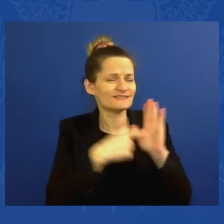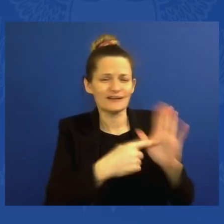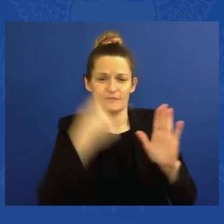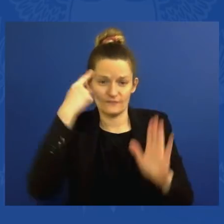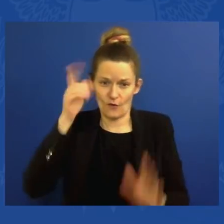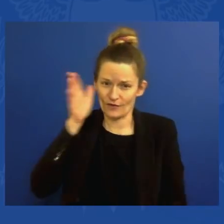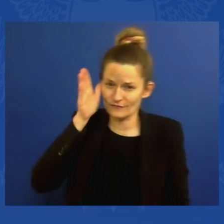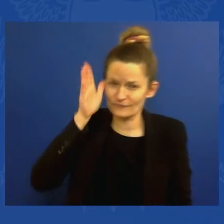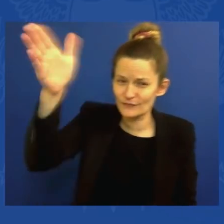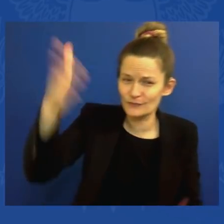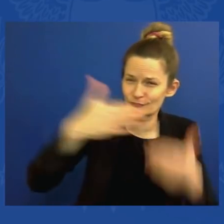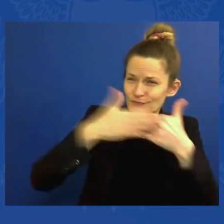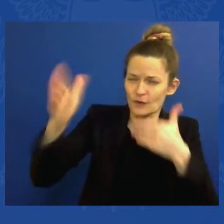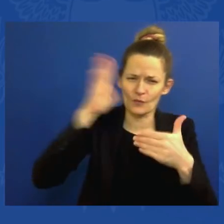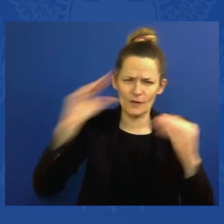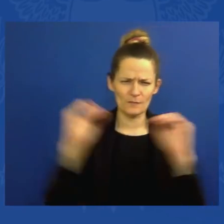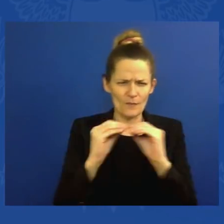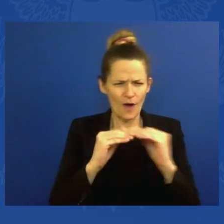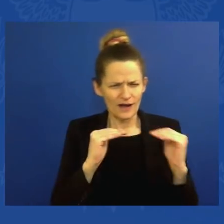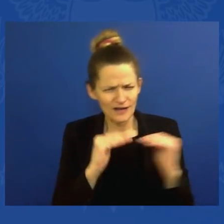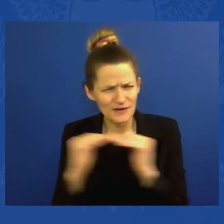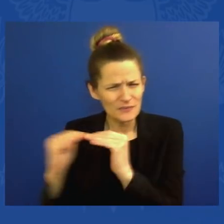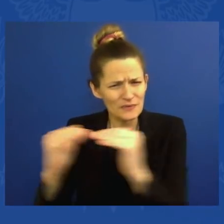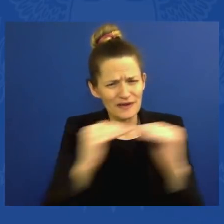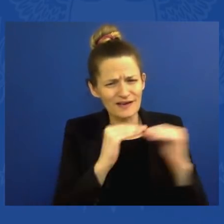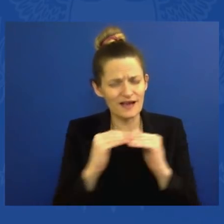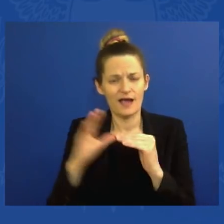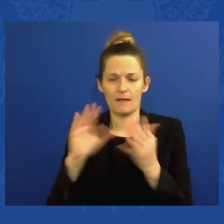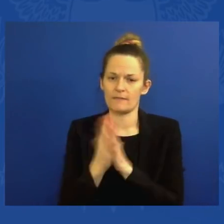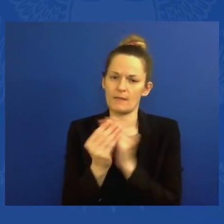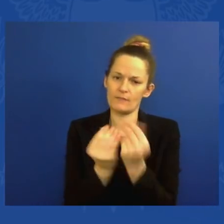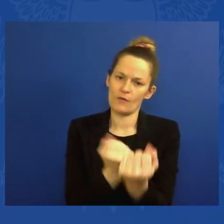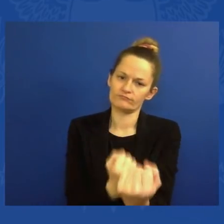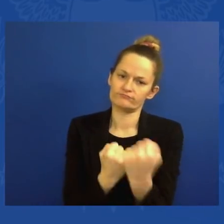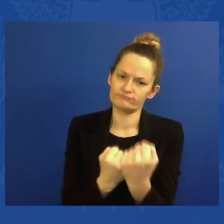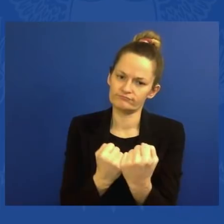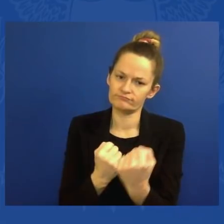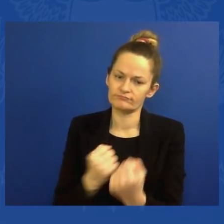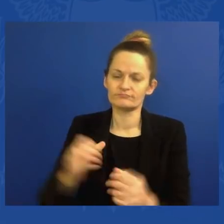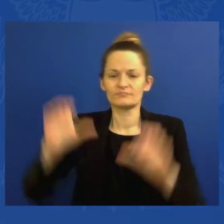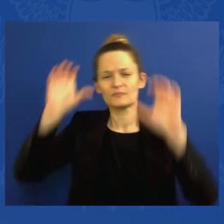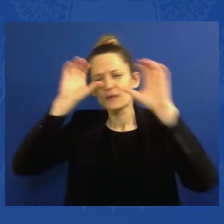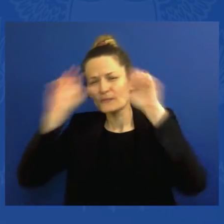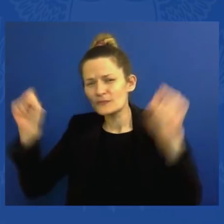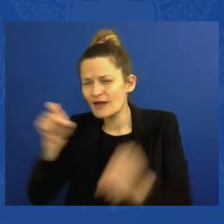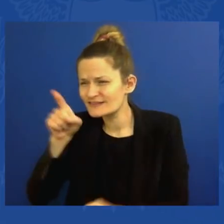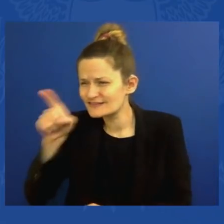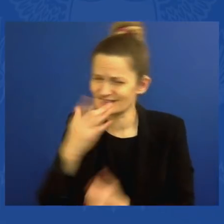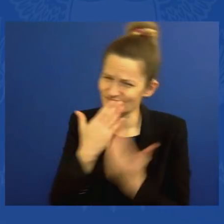Mr. President, thank you so much for bringing us here today. And now I'd like to introduce Lonnie Stevenson.